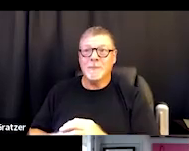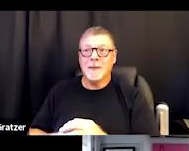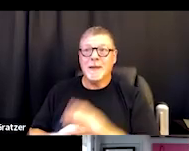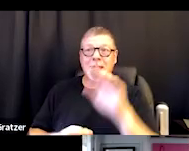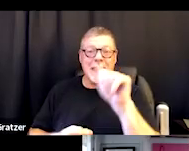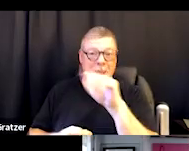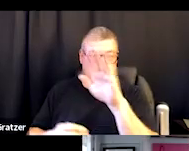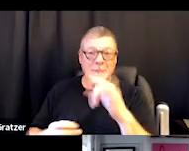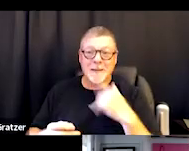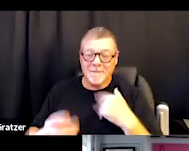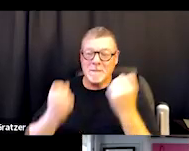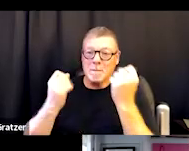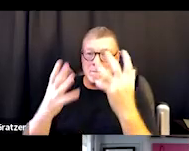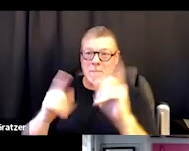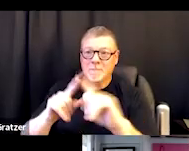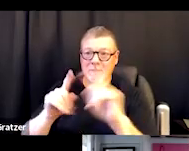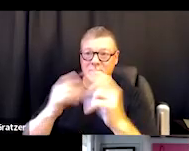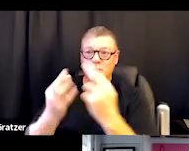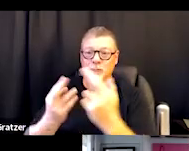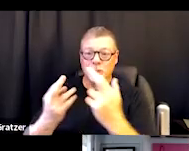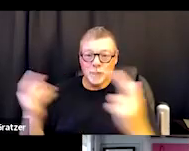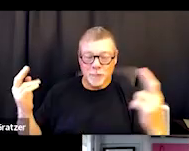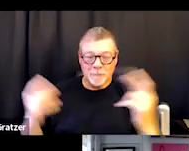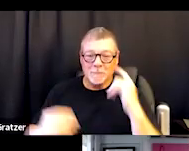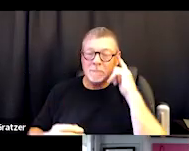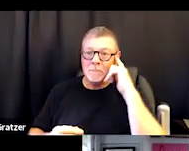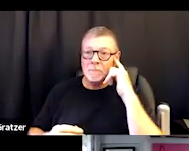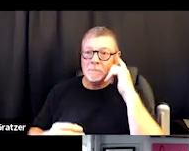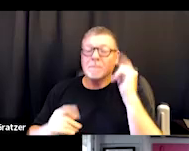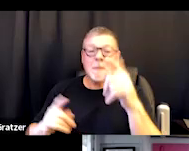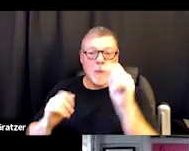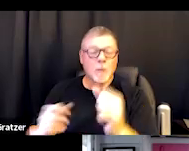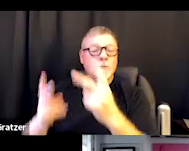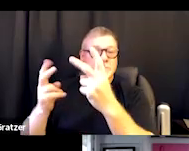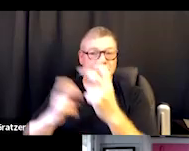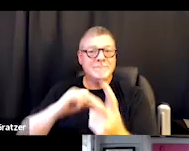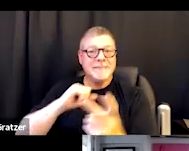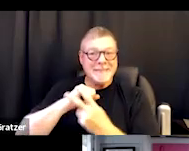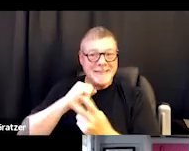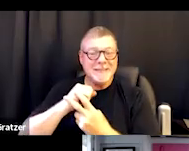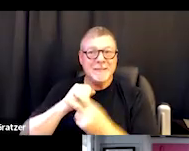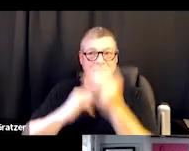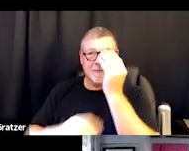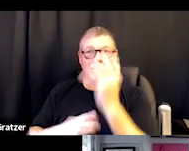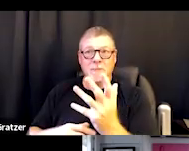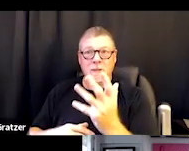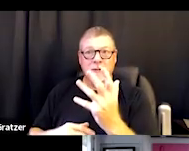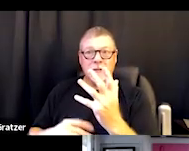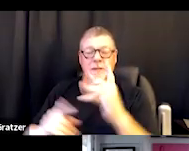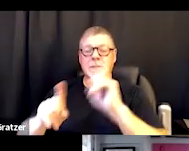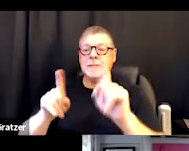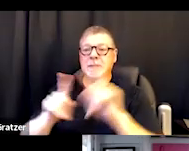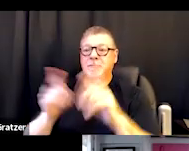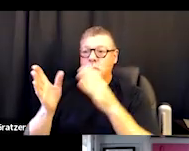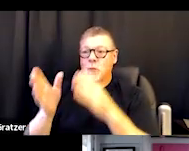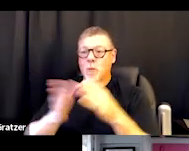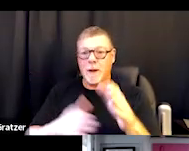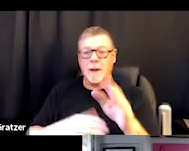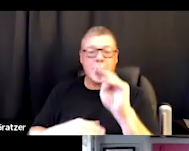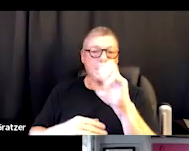of resources there that you can go ahead and download and save with information about different ways that Medicaid can be leveraged